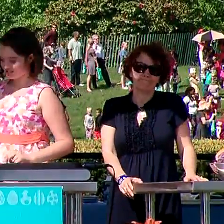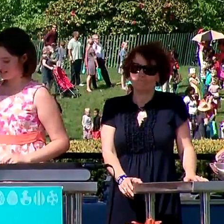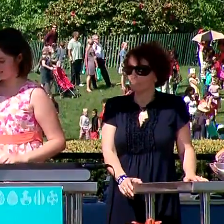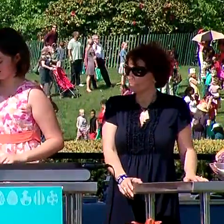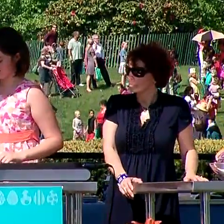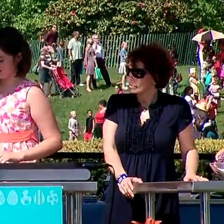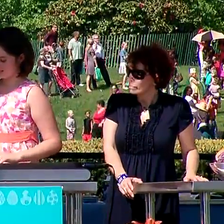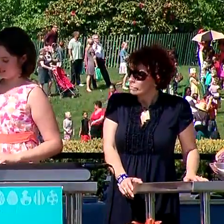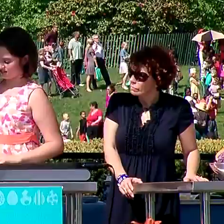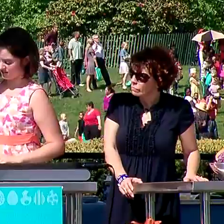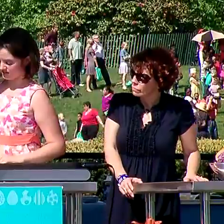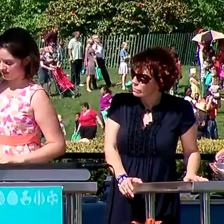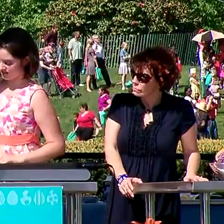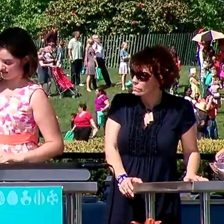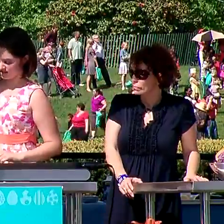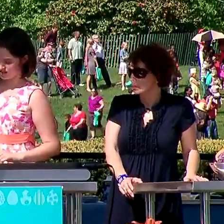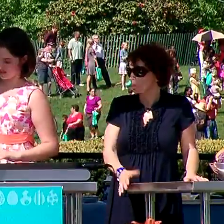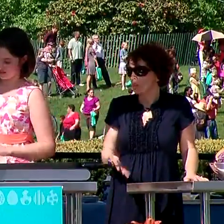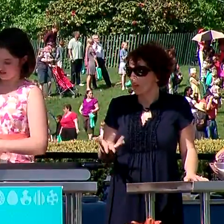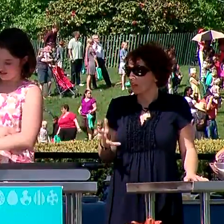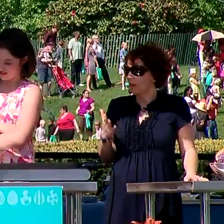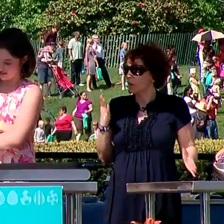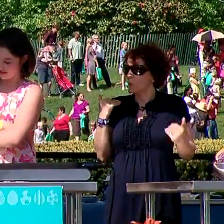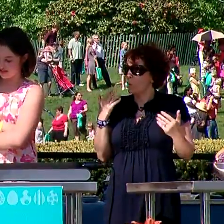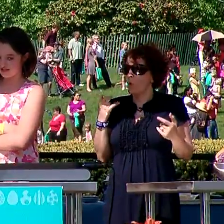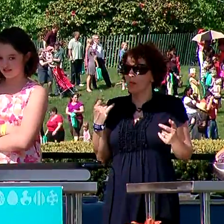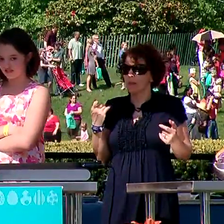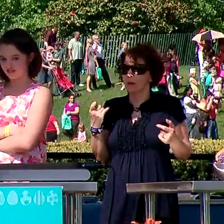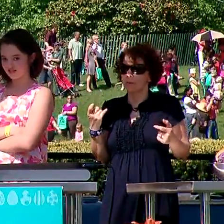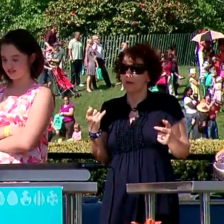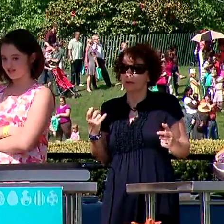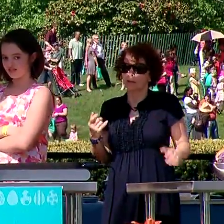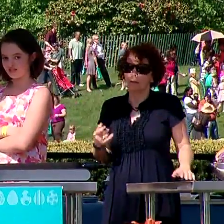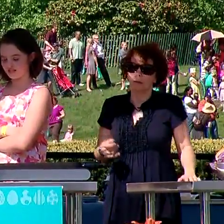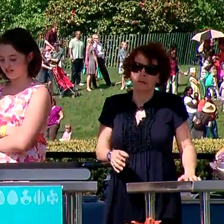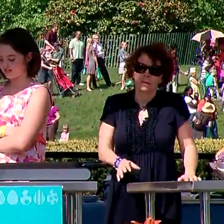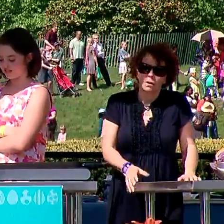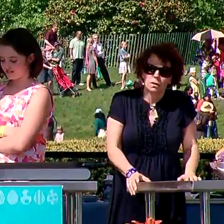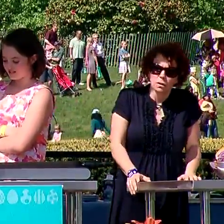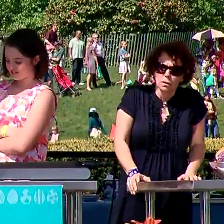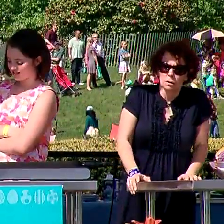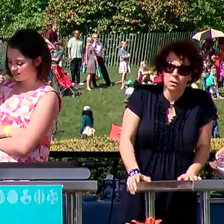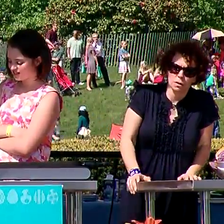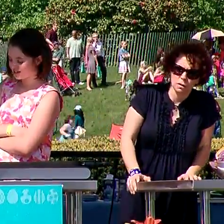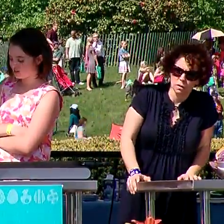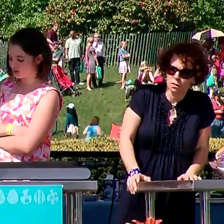And then you can let it cool just a little bit. And then you cut it up and then you can chop one for some cilantro.